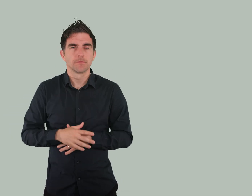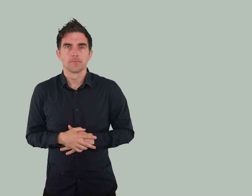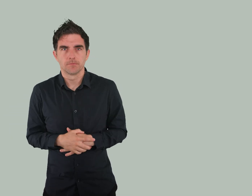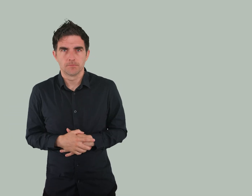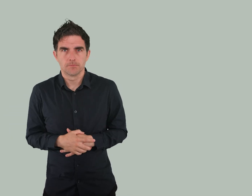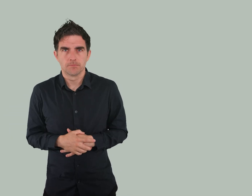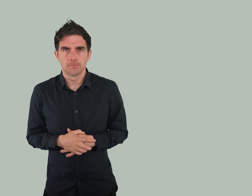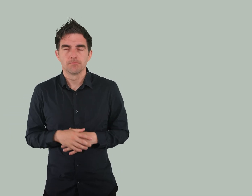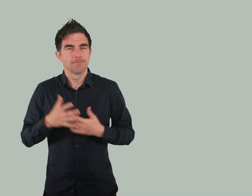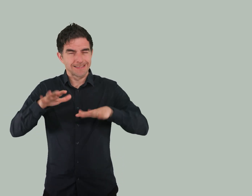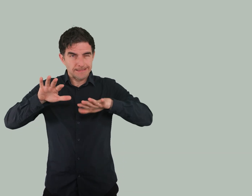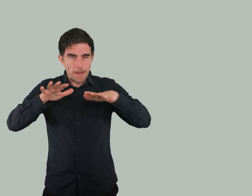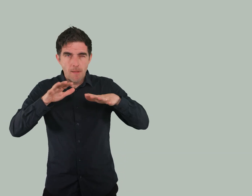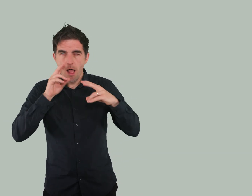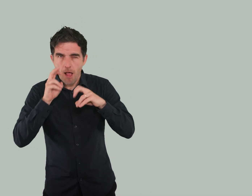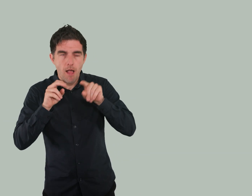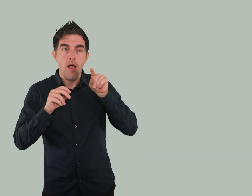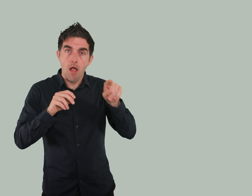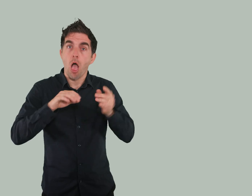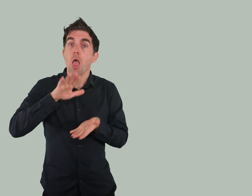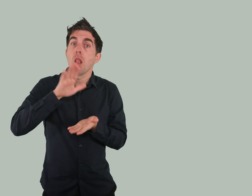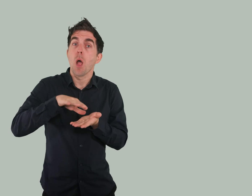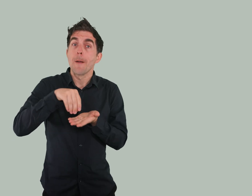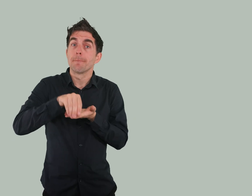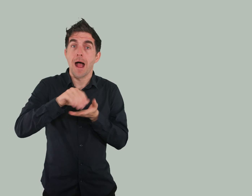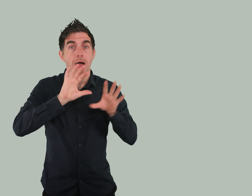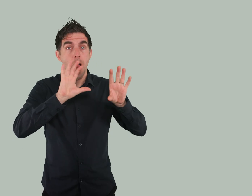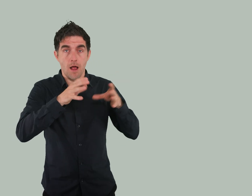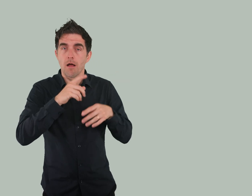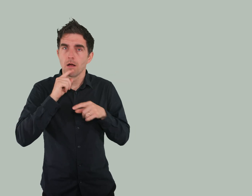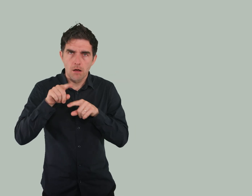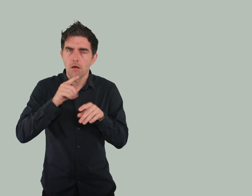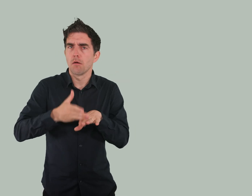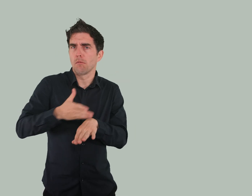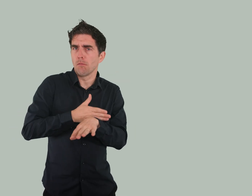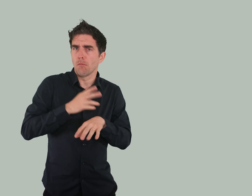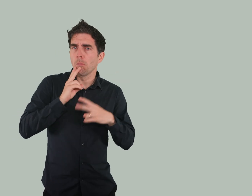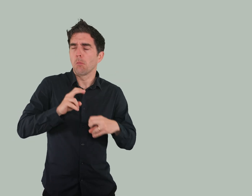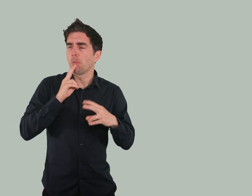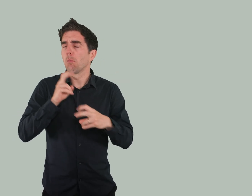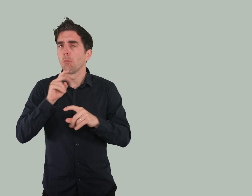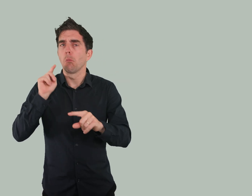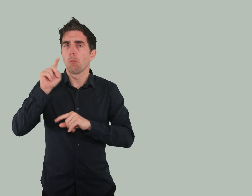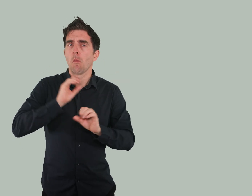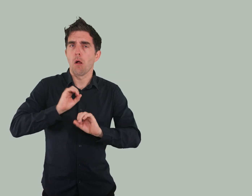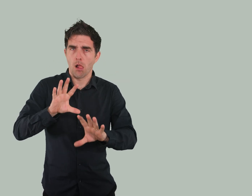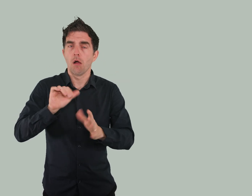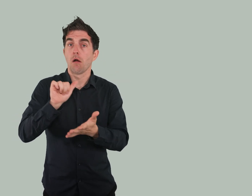264. Similarly, the Low Pay Commission’s preliminary analysis,